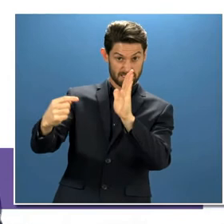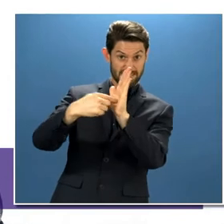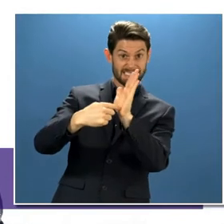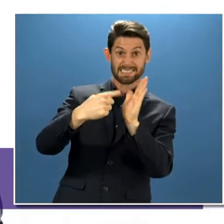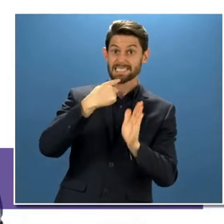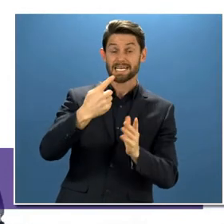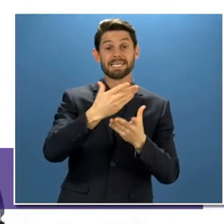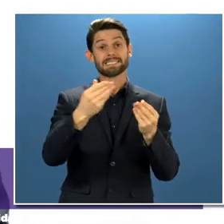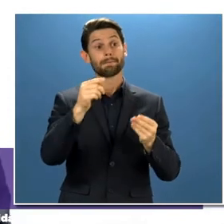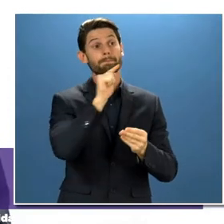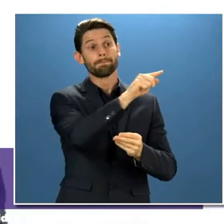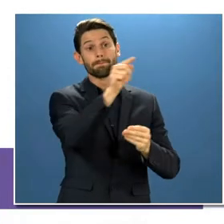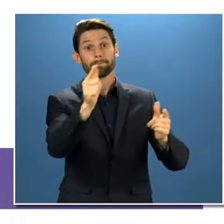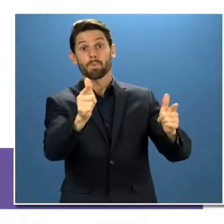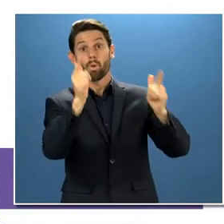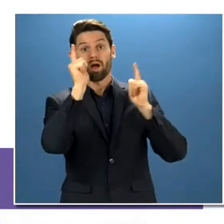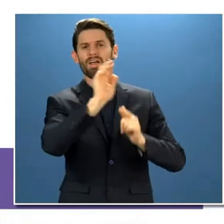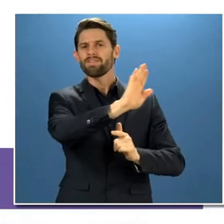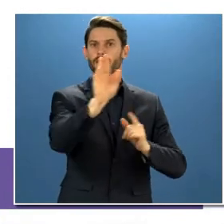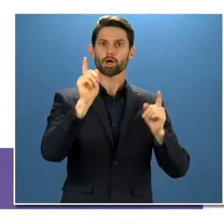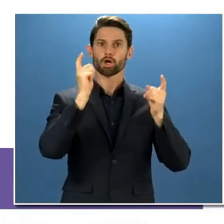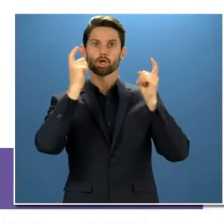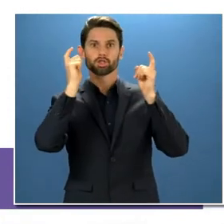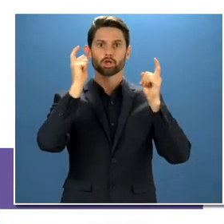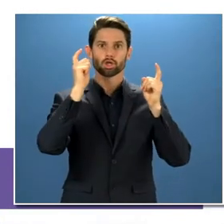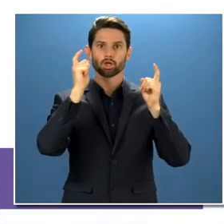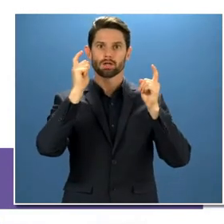in employing people with disability from a psychological perspective.